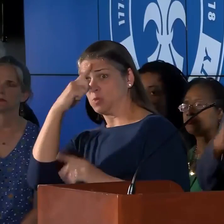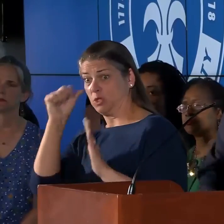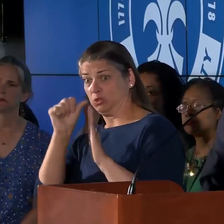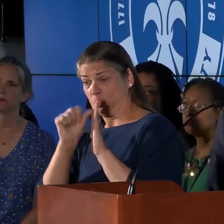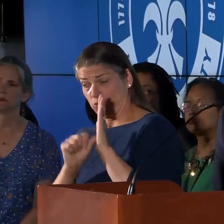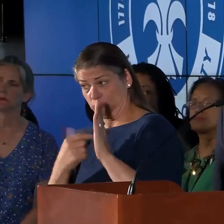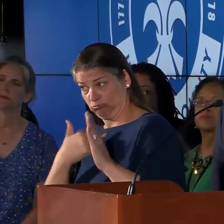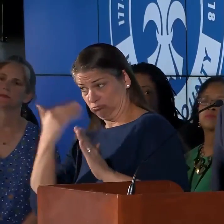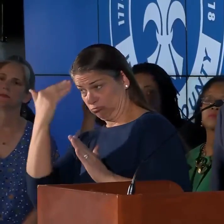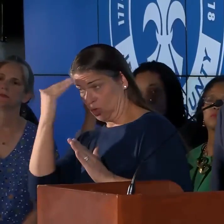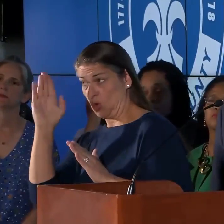promo.